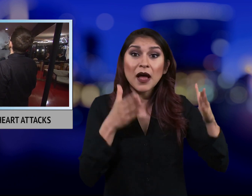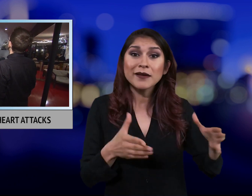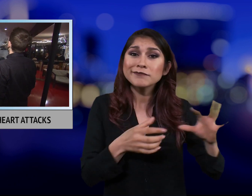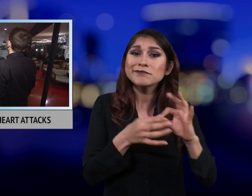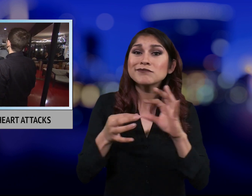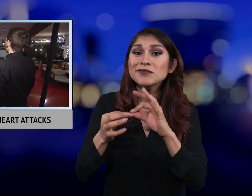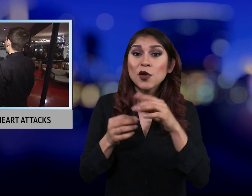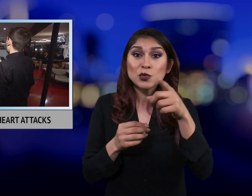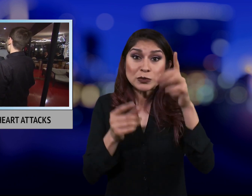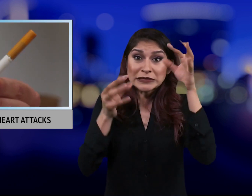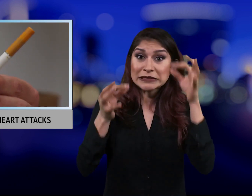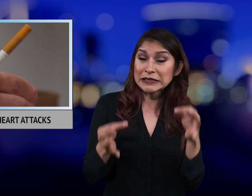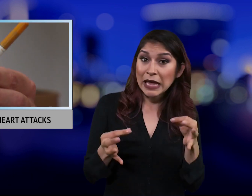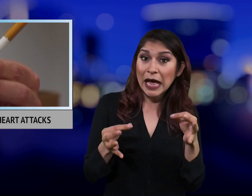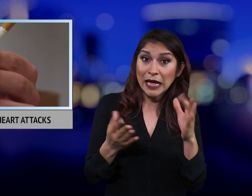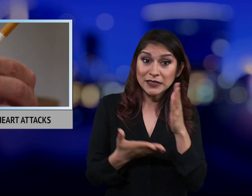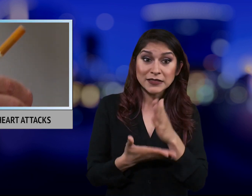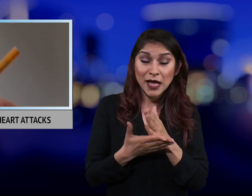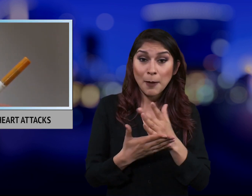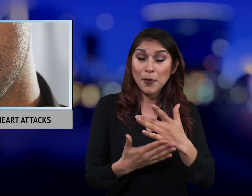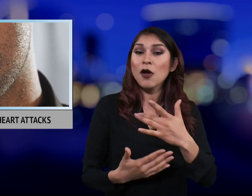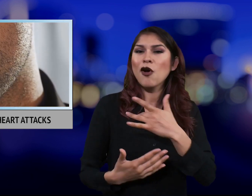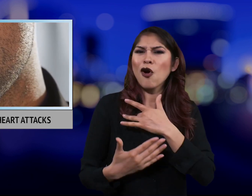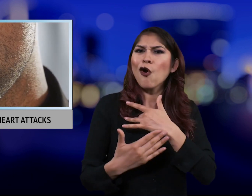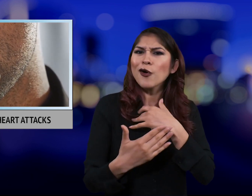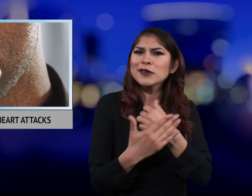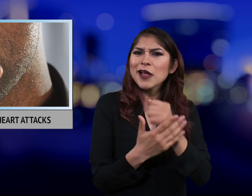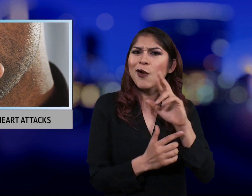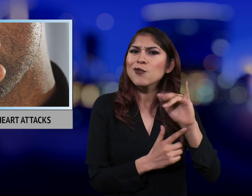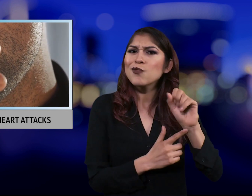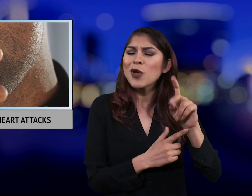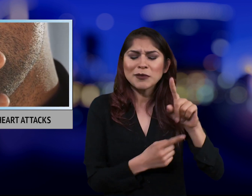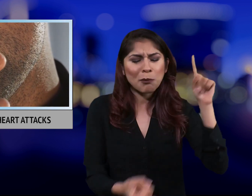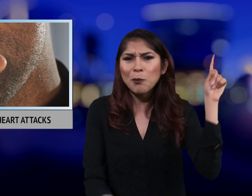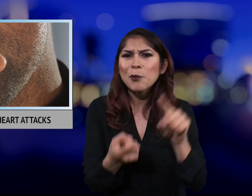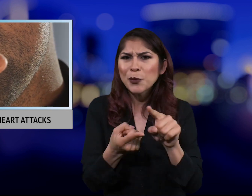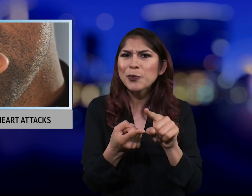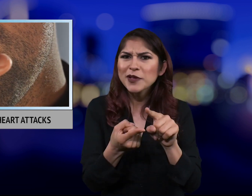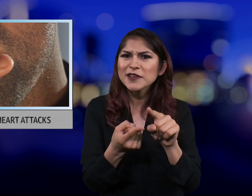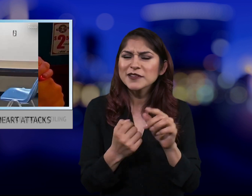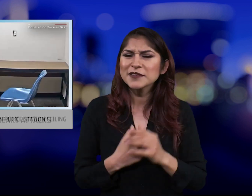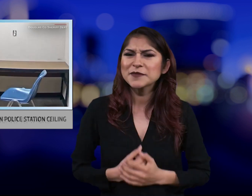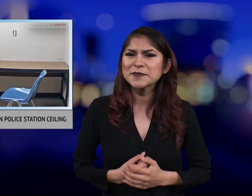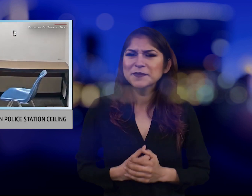Scientists say stopping smoking immediately drops your risk for a heart attack.